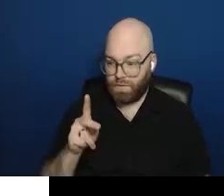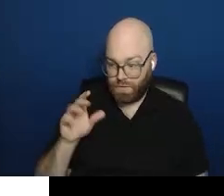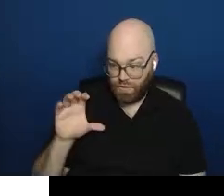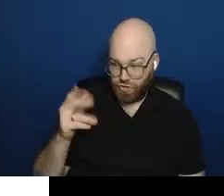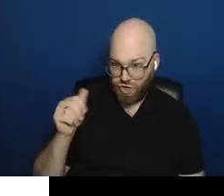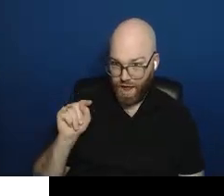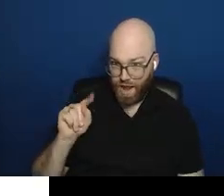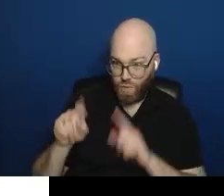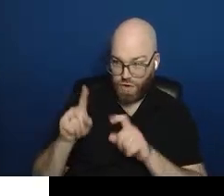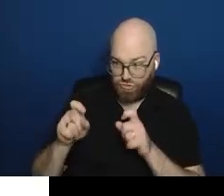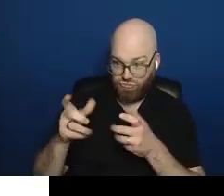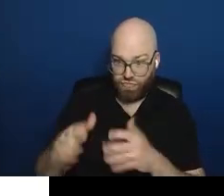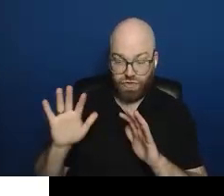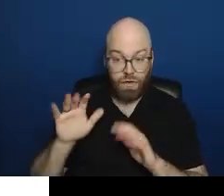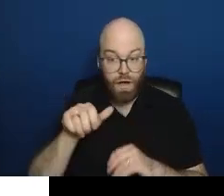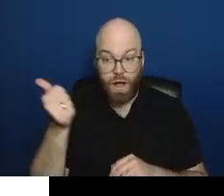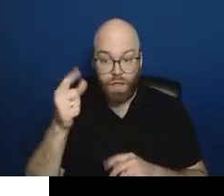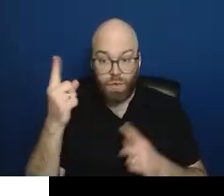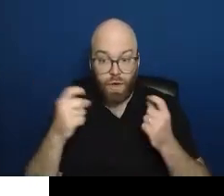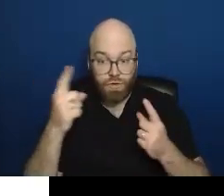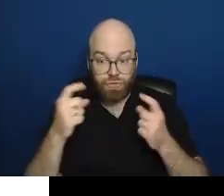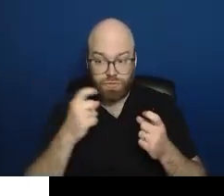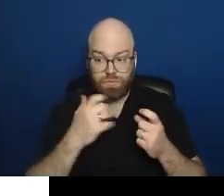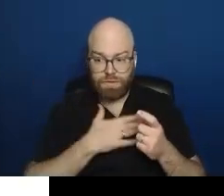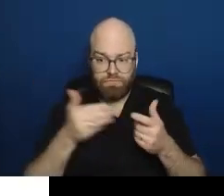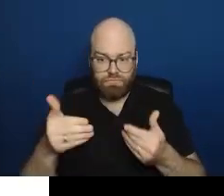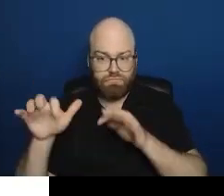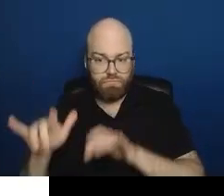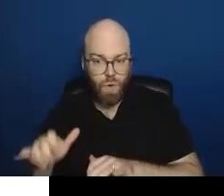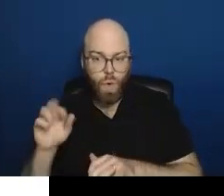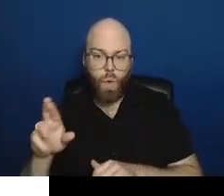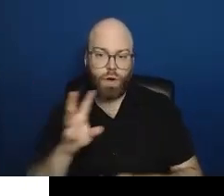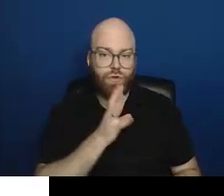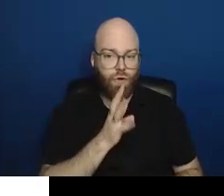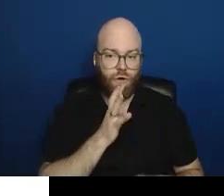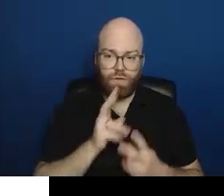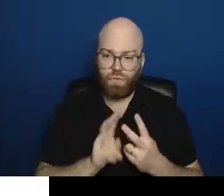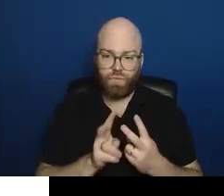If anybody else has any questions, please do enter them or feel free to unmute yourself.